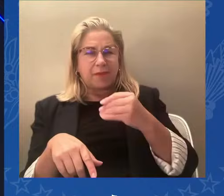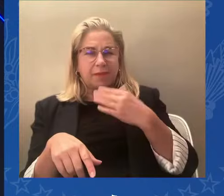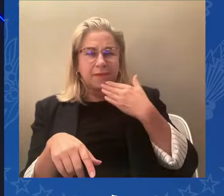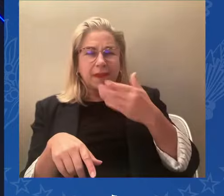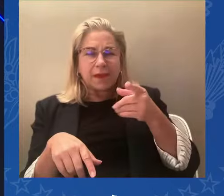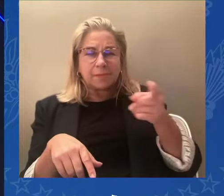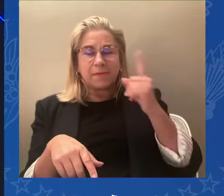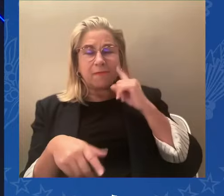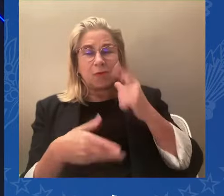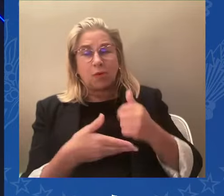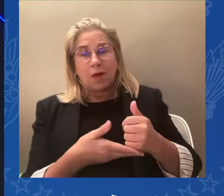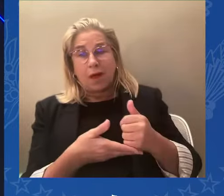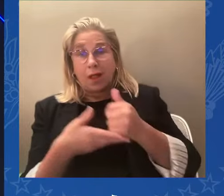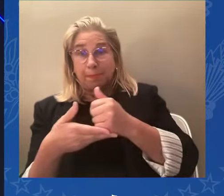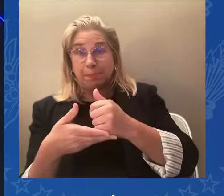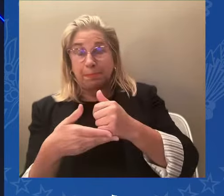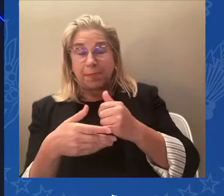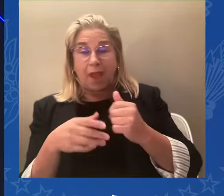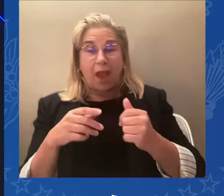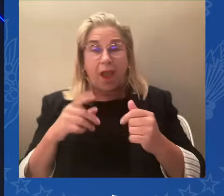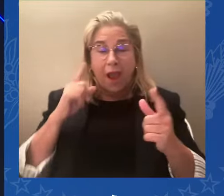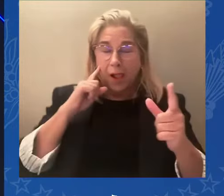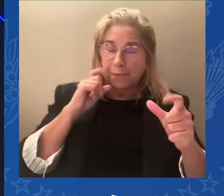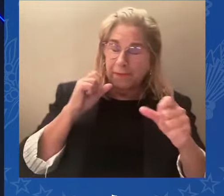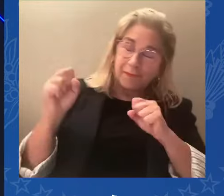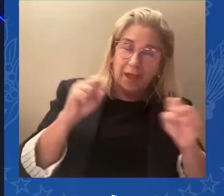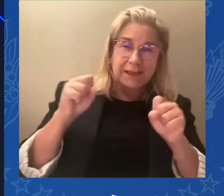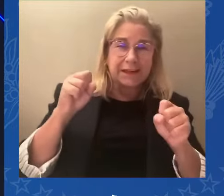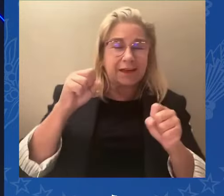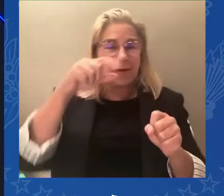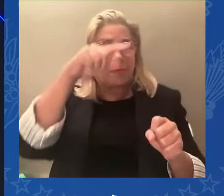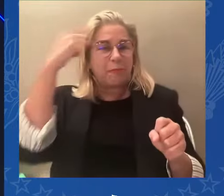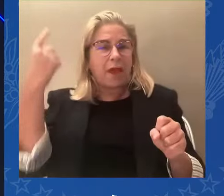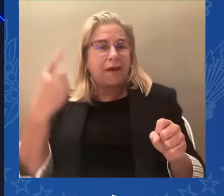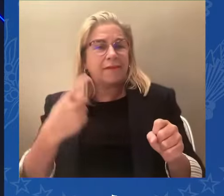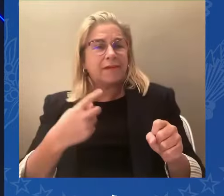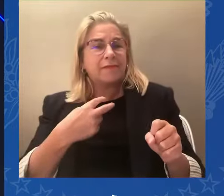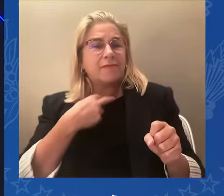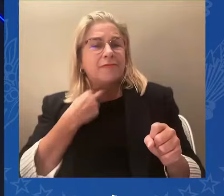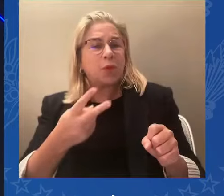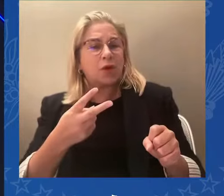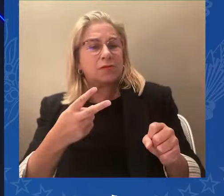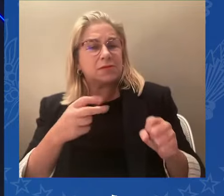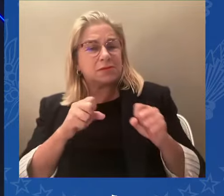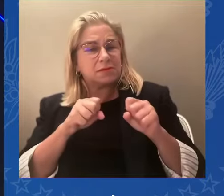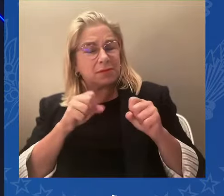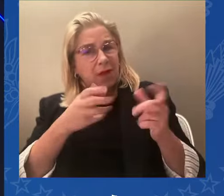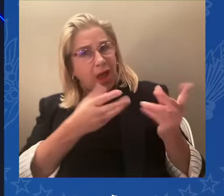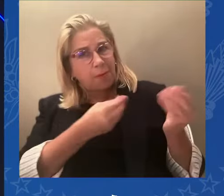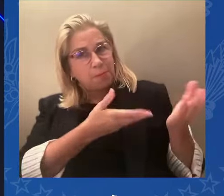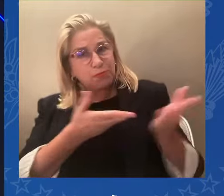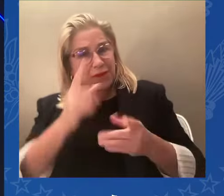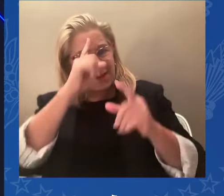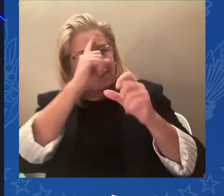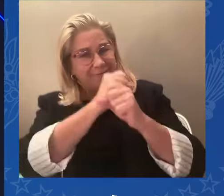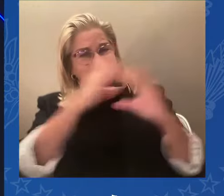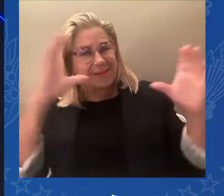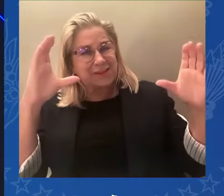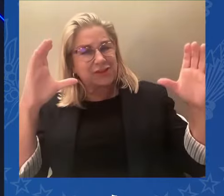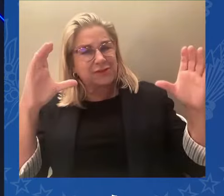and bring us from vision to victory. Because we know when we vote. Audience: We win. Ms. Sewell: When we vote.